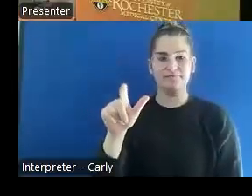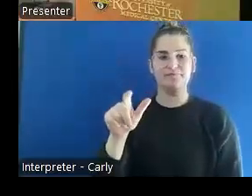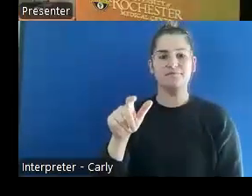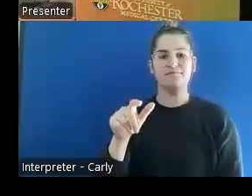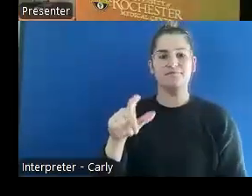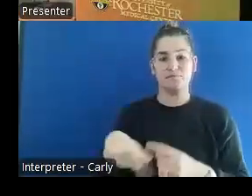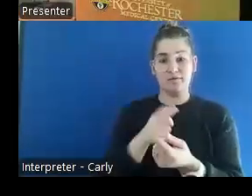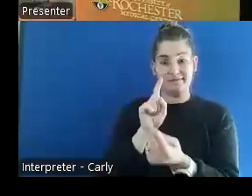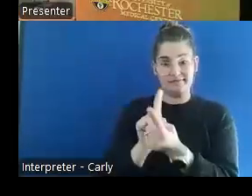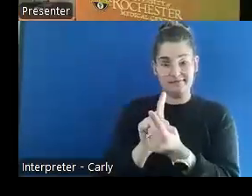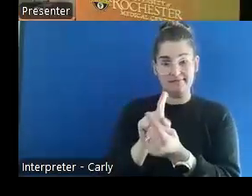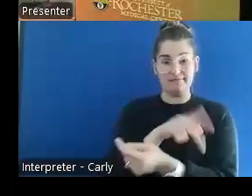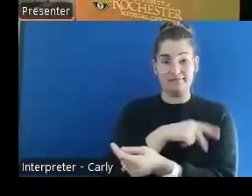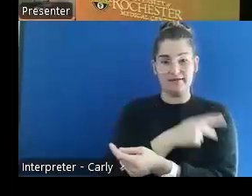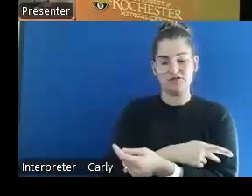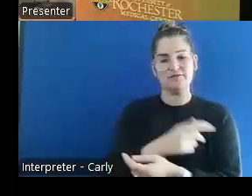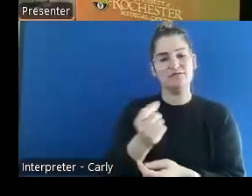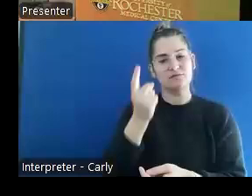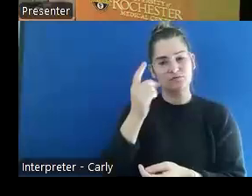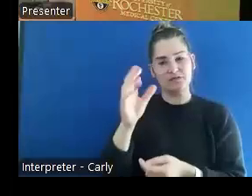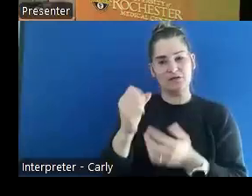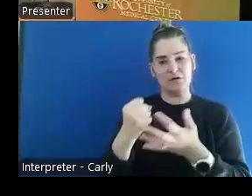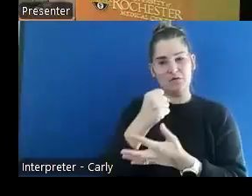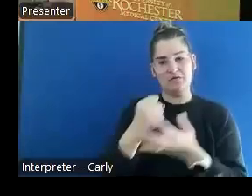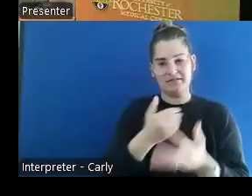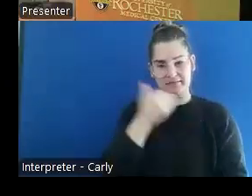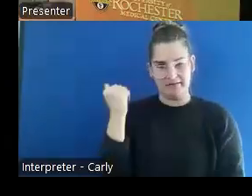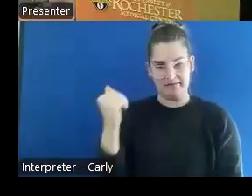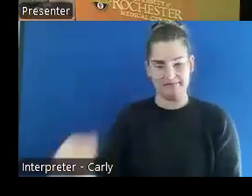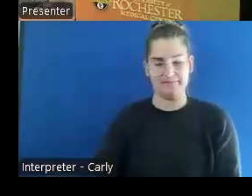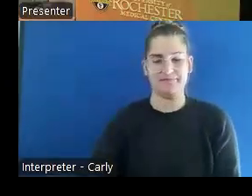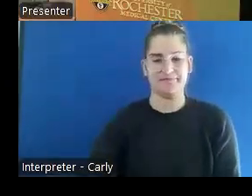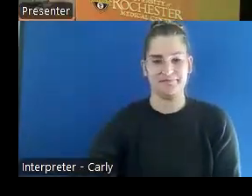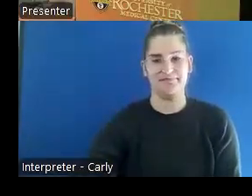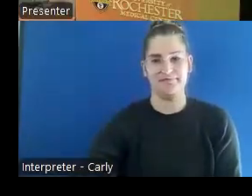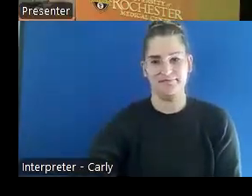their priorities are so this is what it looks like we are really fortunate to have some really great